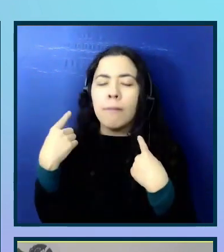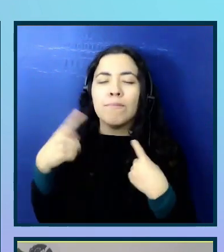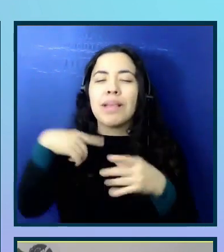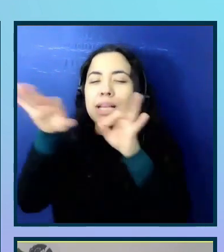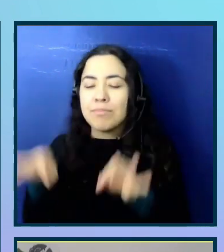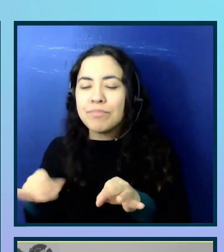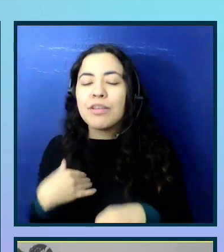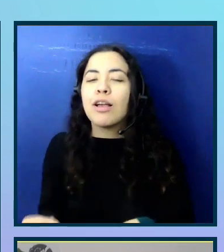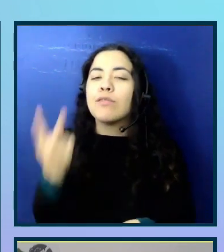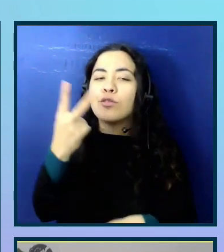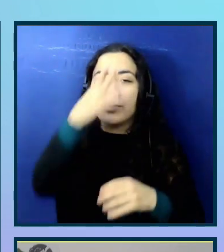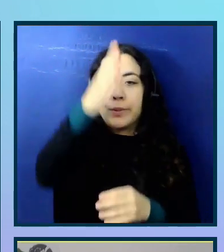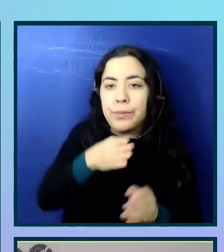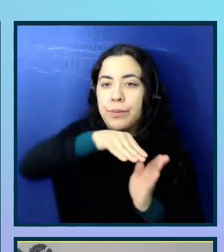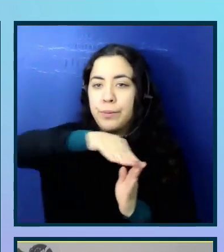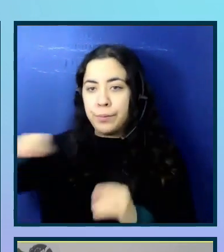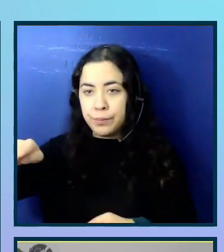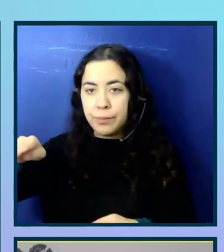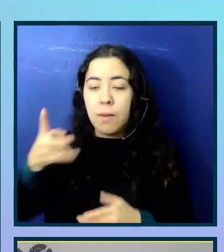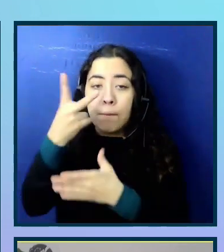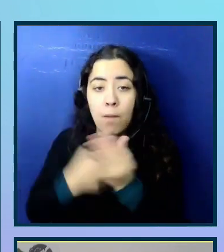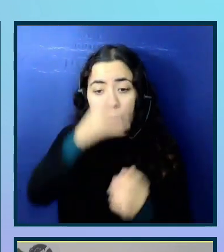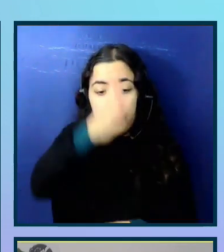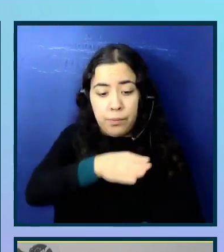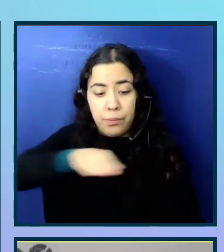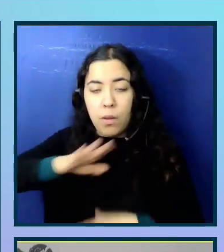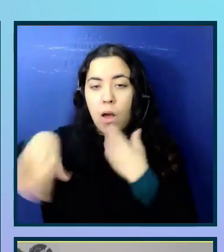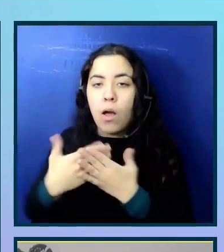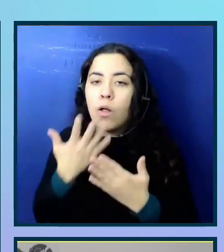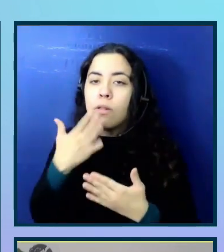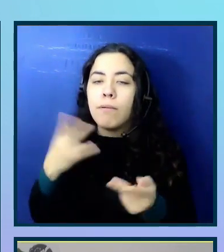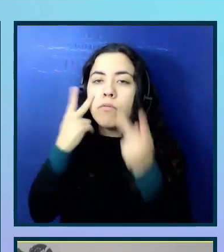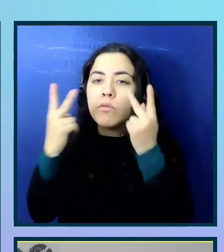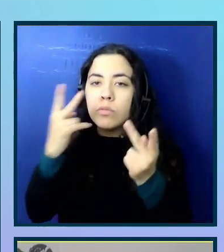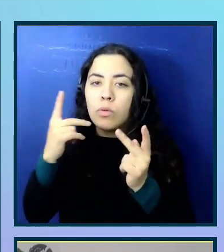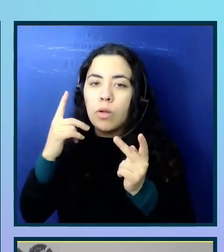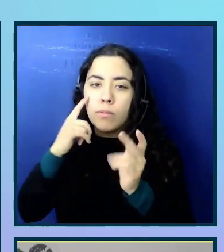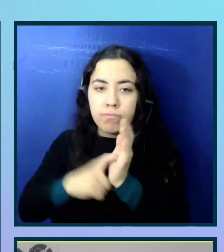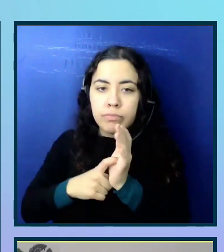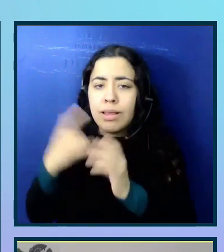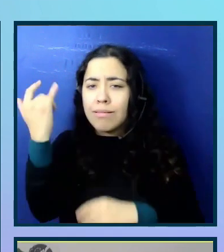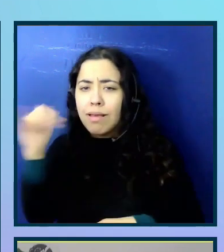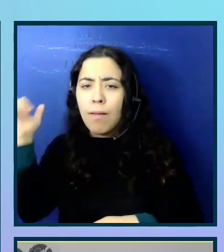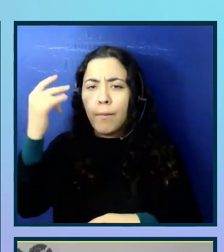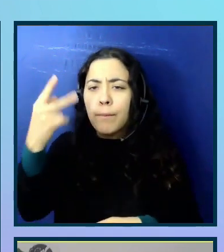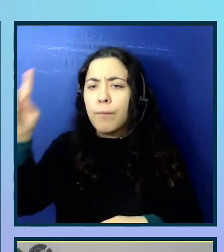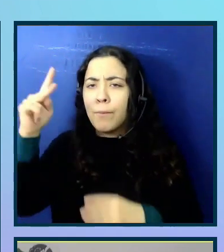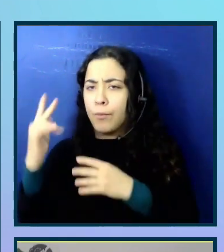And on both of those axes, I have all the colors of my visual identity. So here have my yellow, my purples, and my grays.